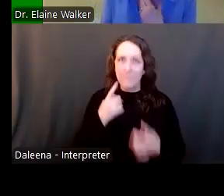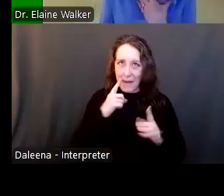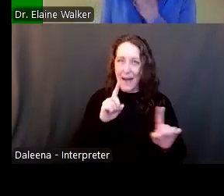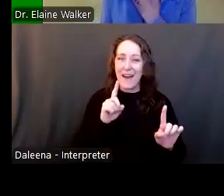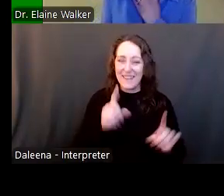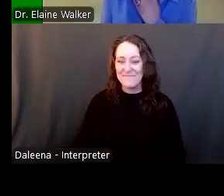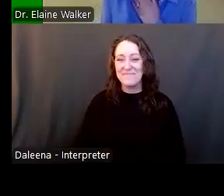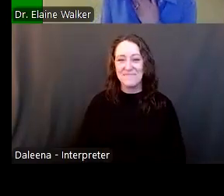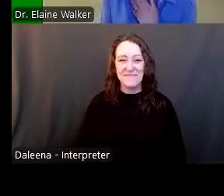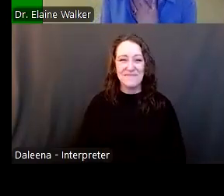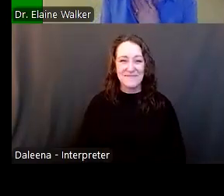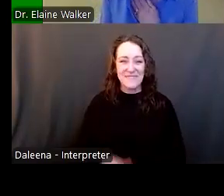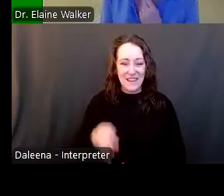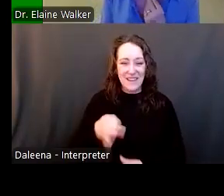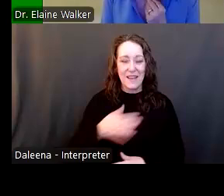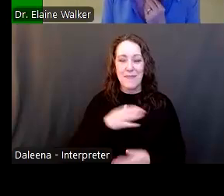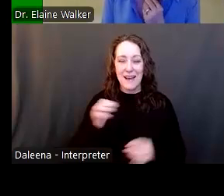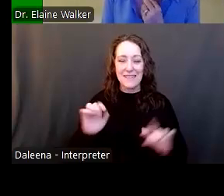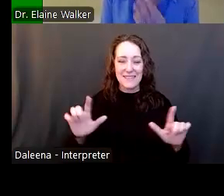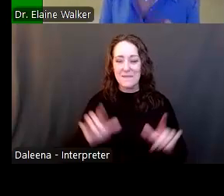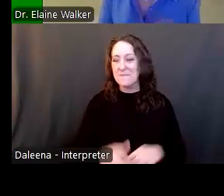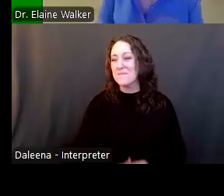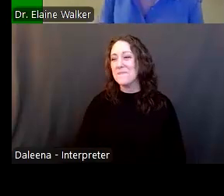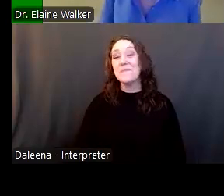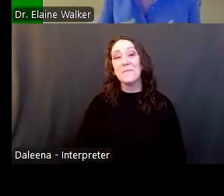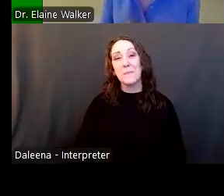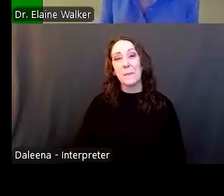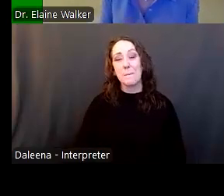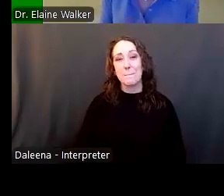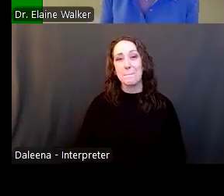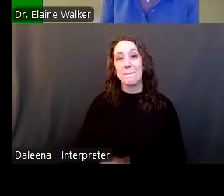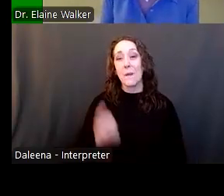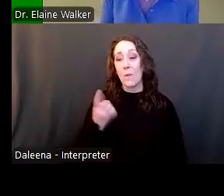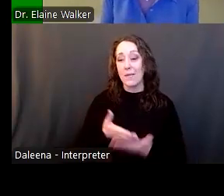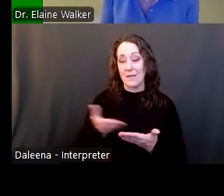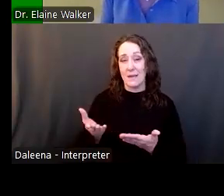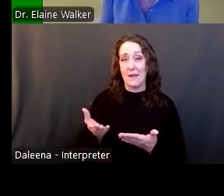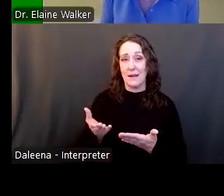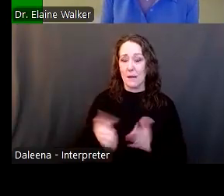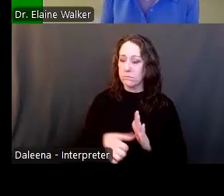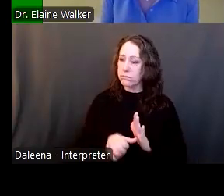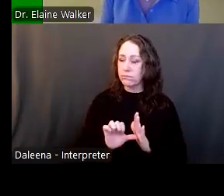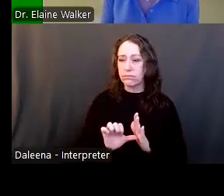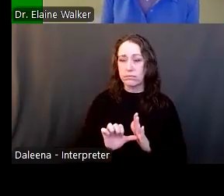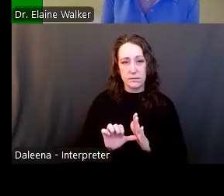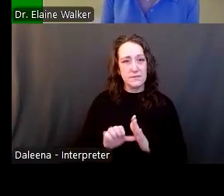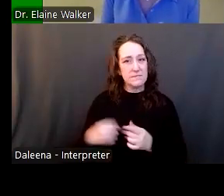forwarded my slides um one of the things that has impressed me so much over the years about